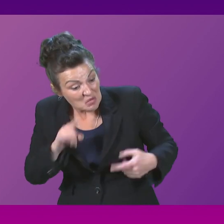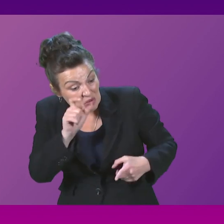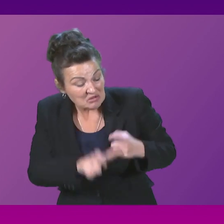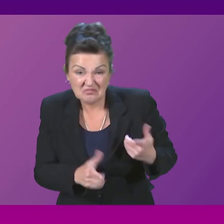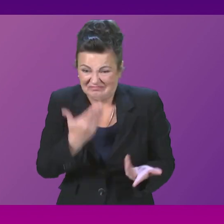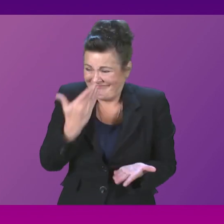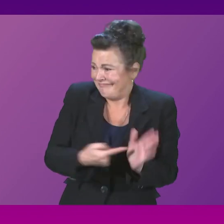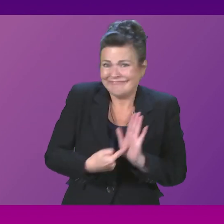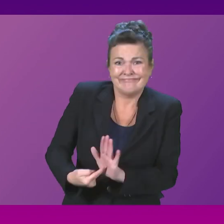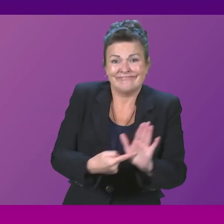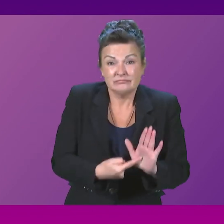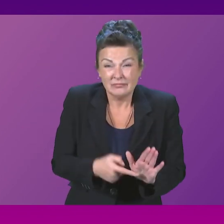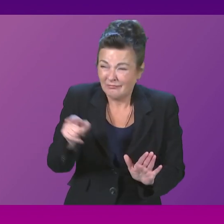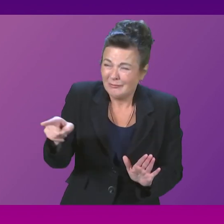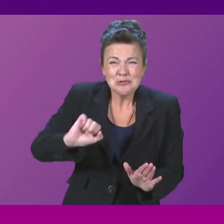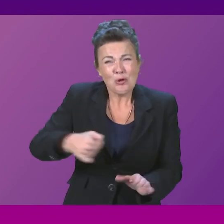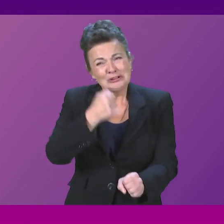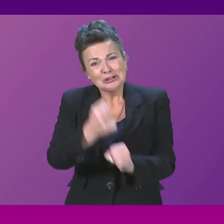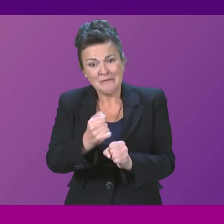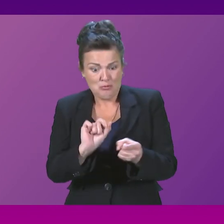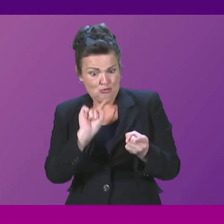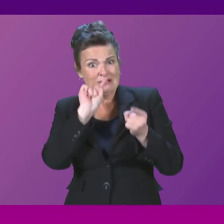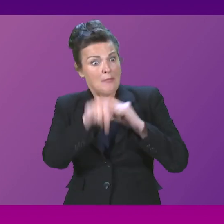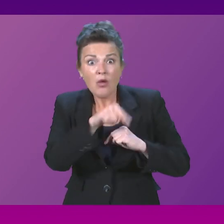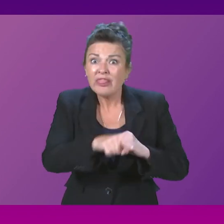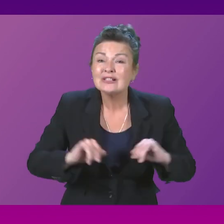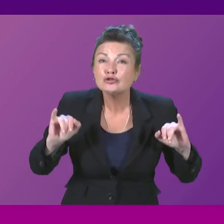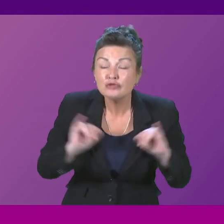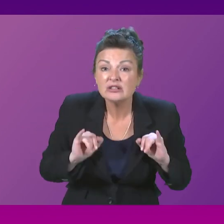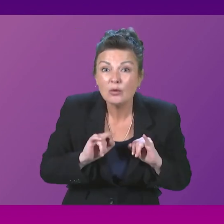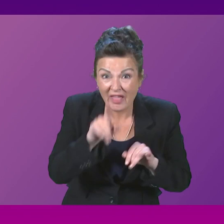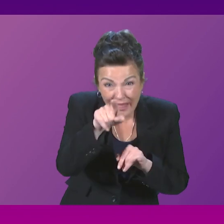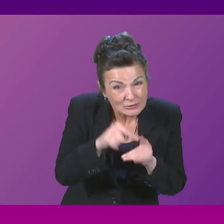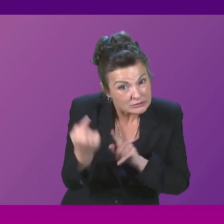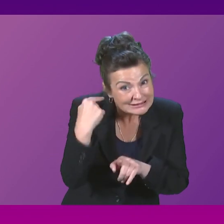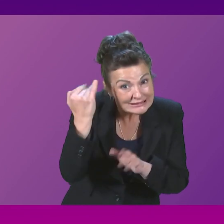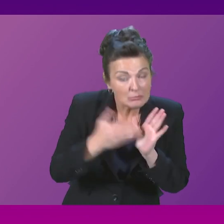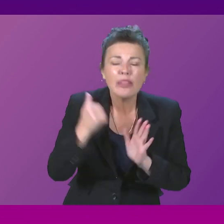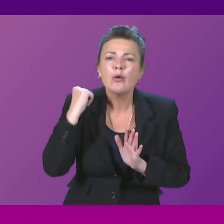The centrepiece of the Scottish Government’s response to the crisis was the creation of